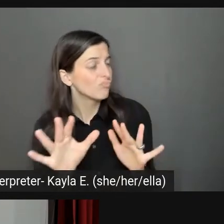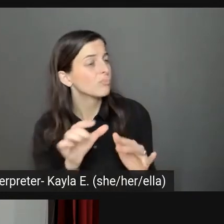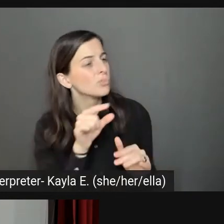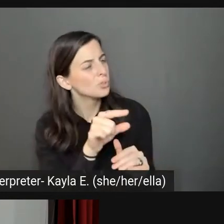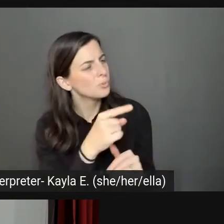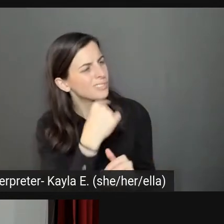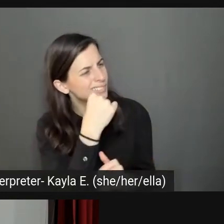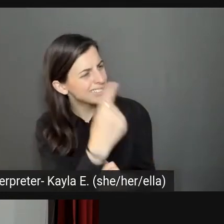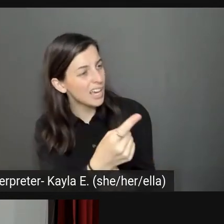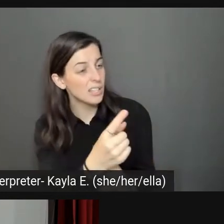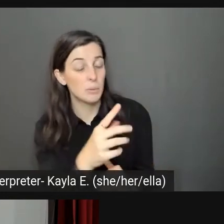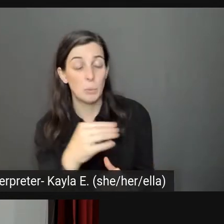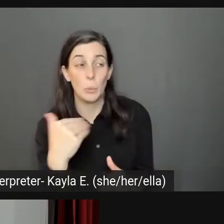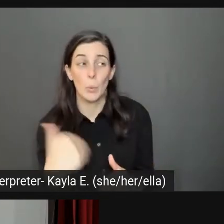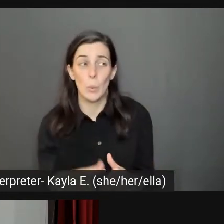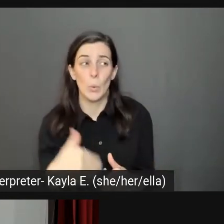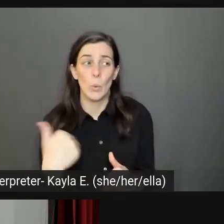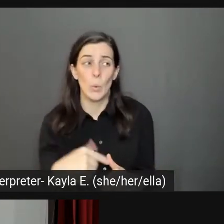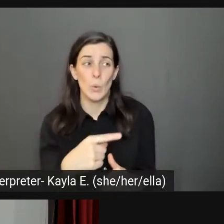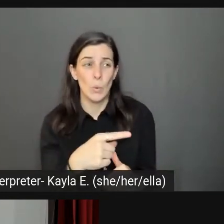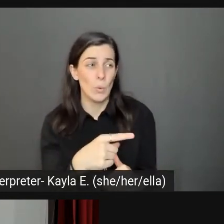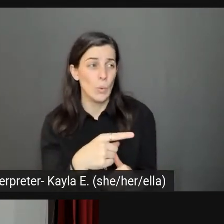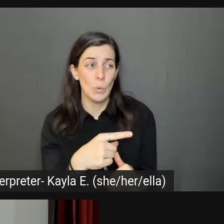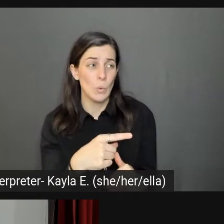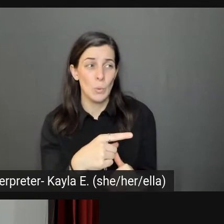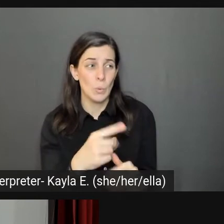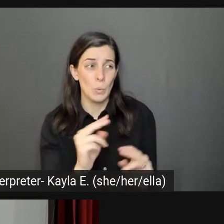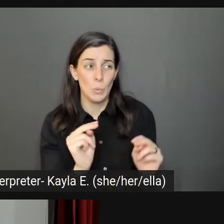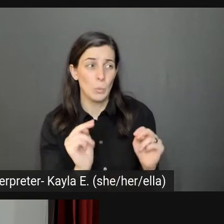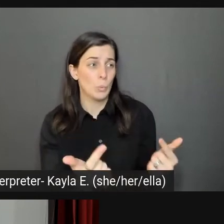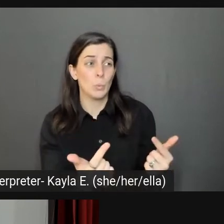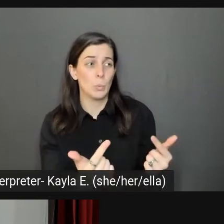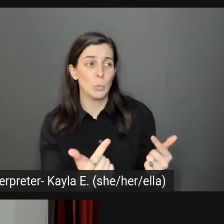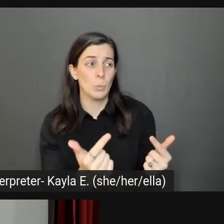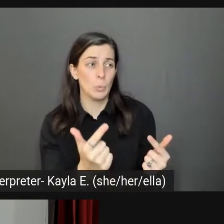"Wow, this is not good. You really need to start over," versus, "Fix stuff"?